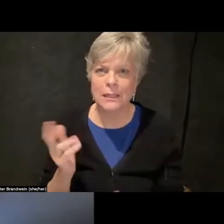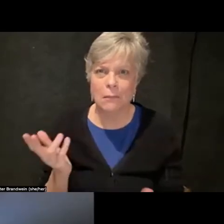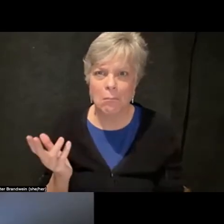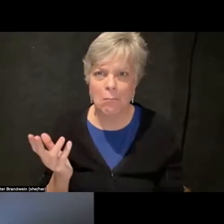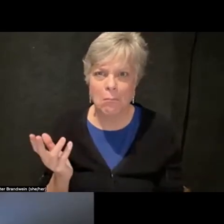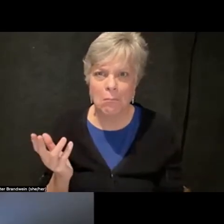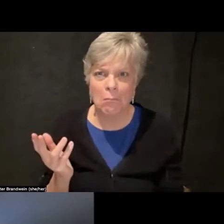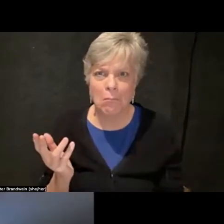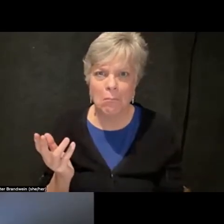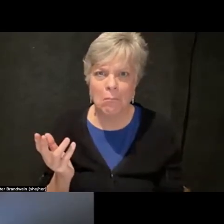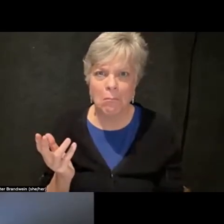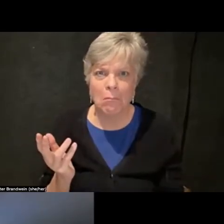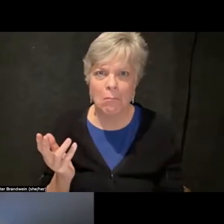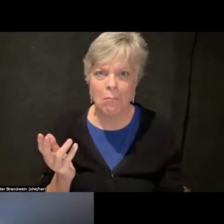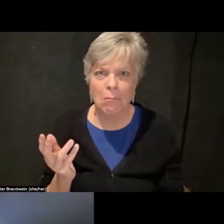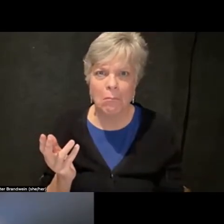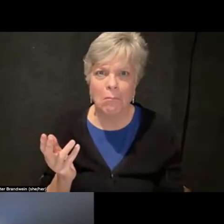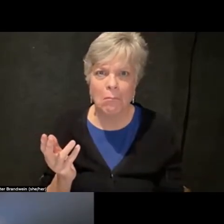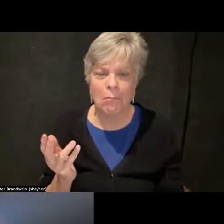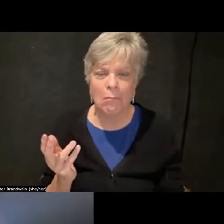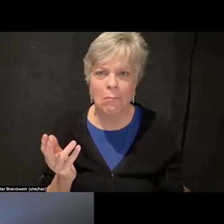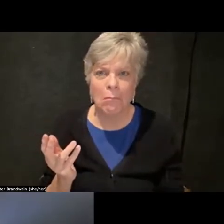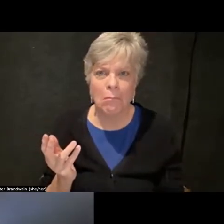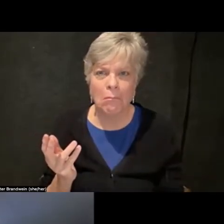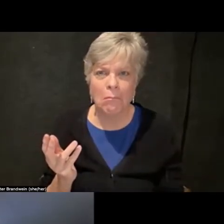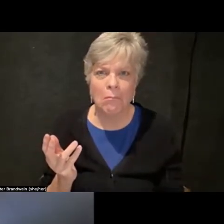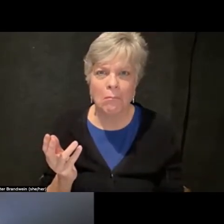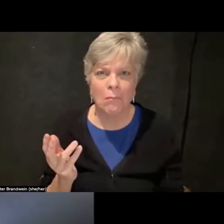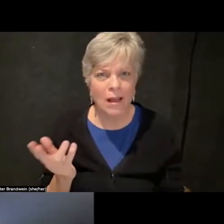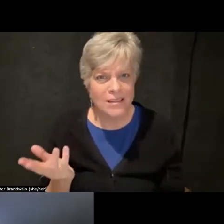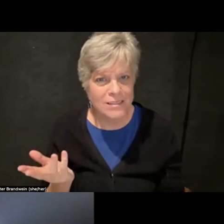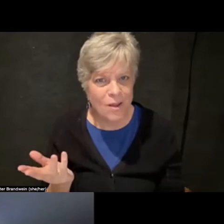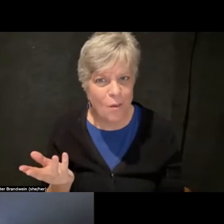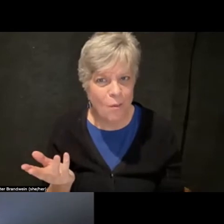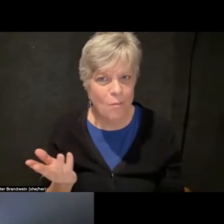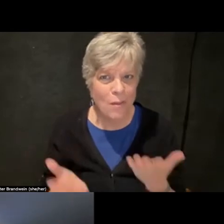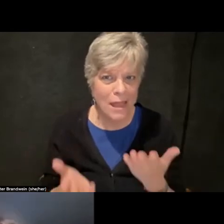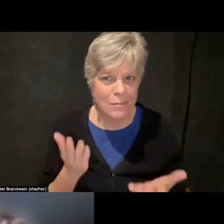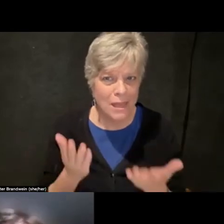And so maybe something